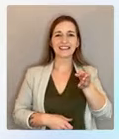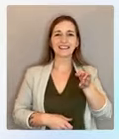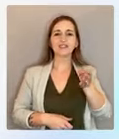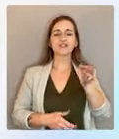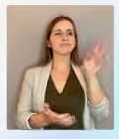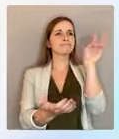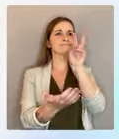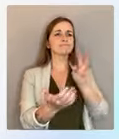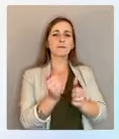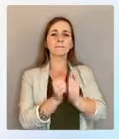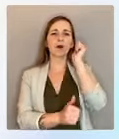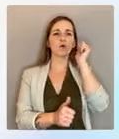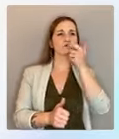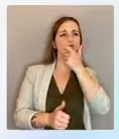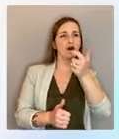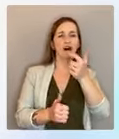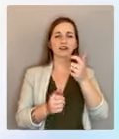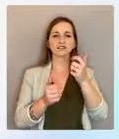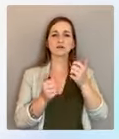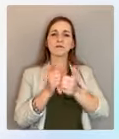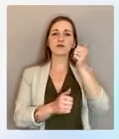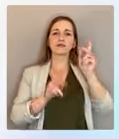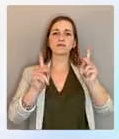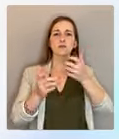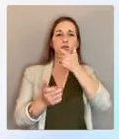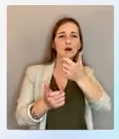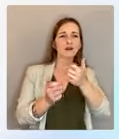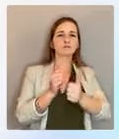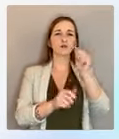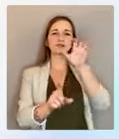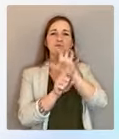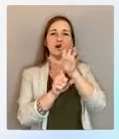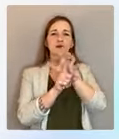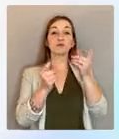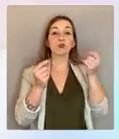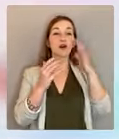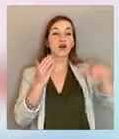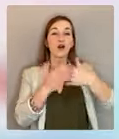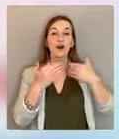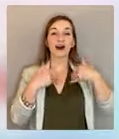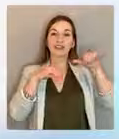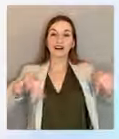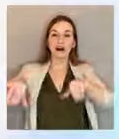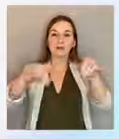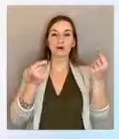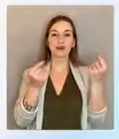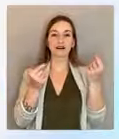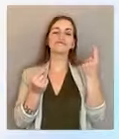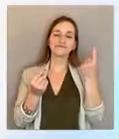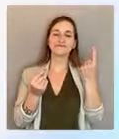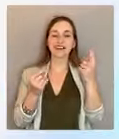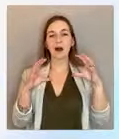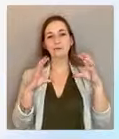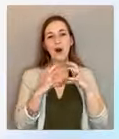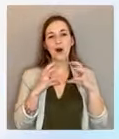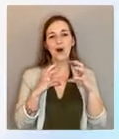And so when I look at all of the most popular and the most watched sports, what do they all have in common? You might be able to guess, it's a ball.